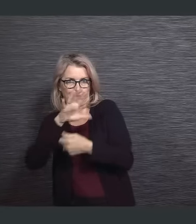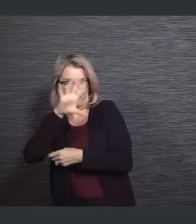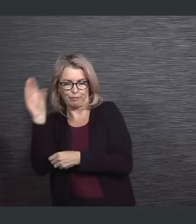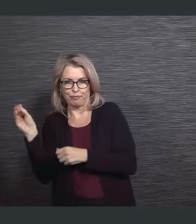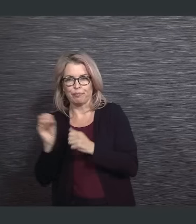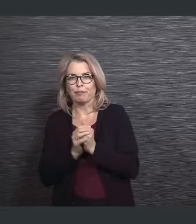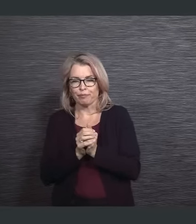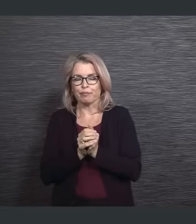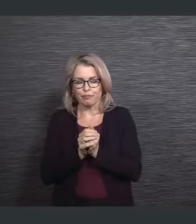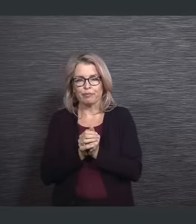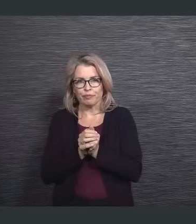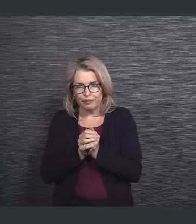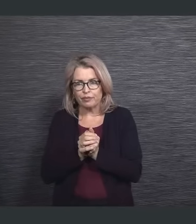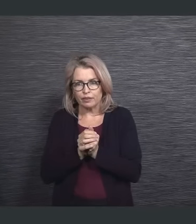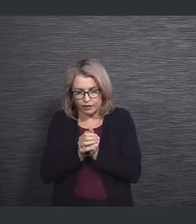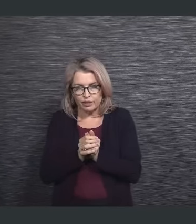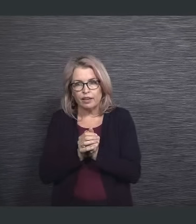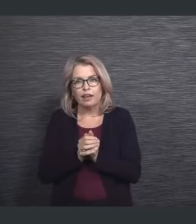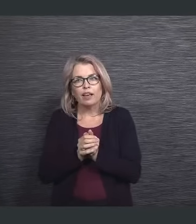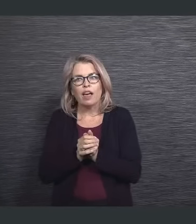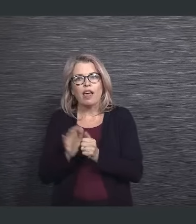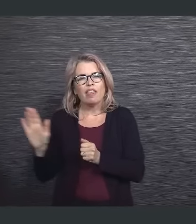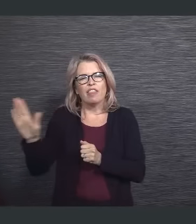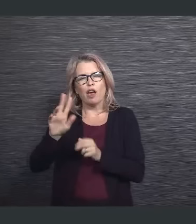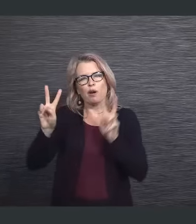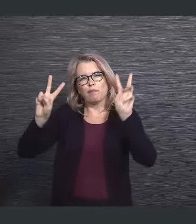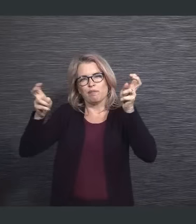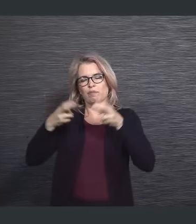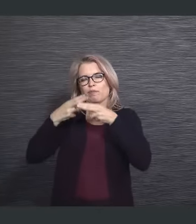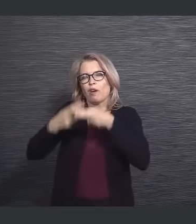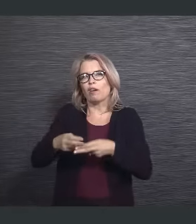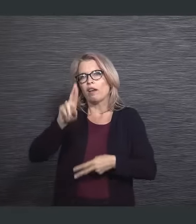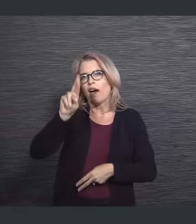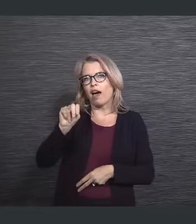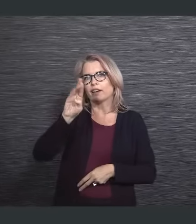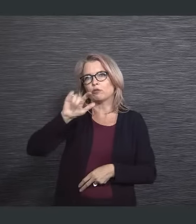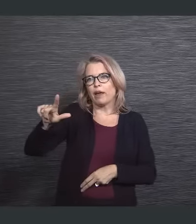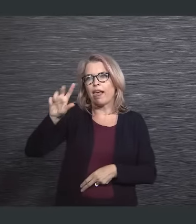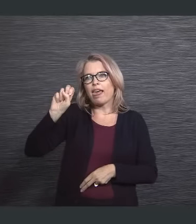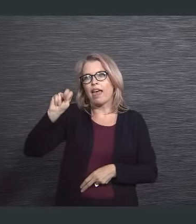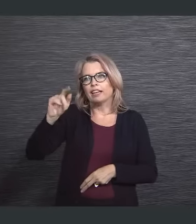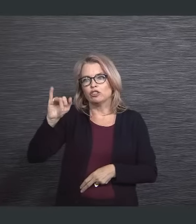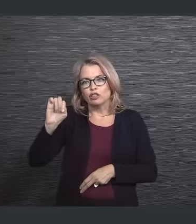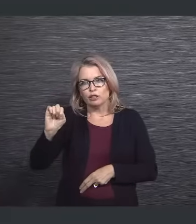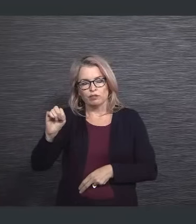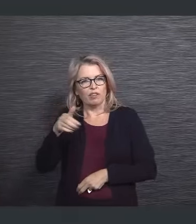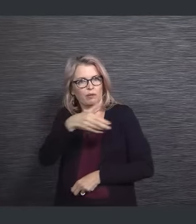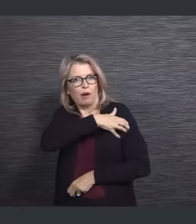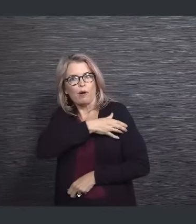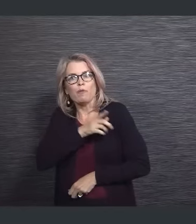Their Unreal Engine powers real-time rendering of virtual production.